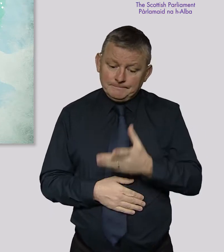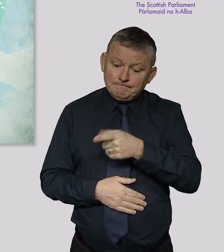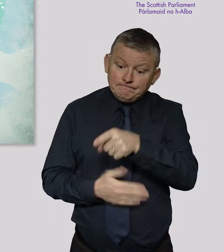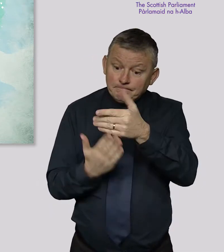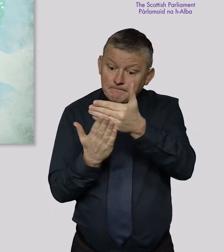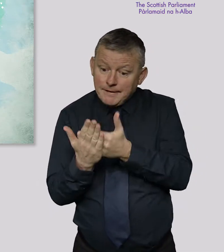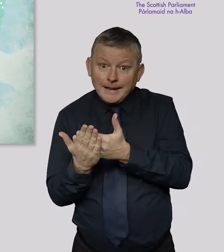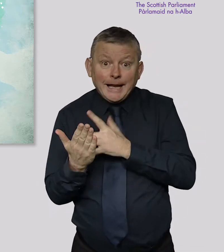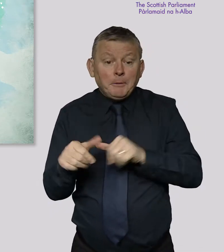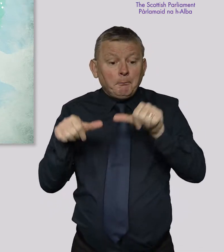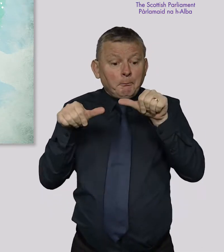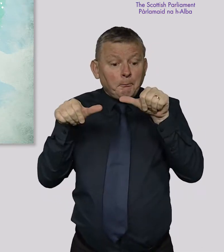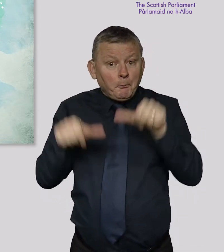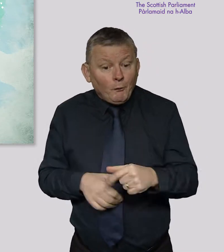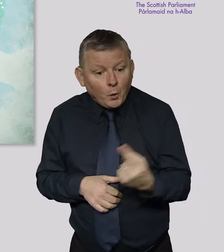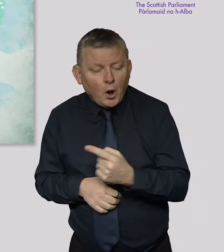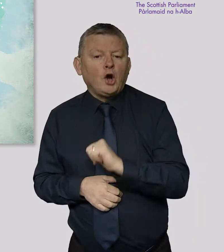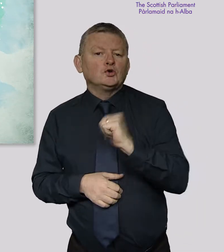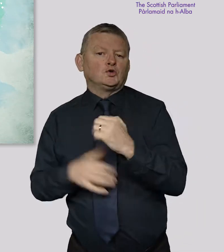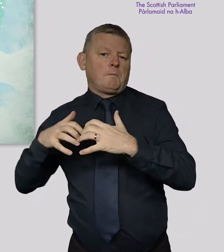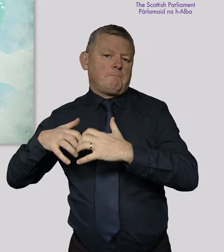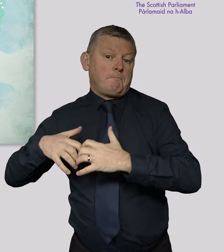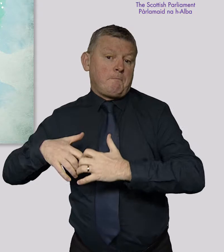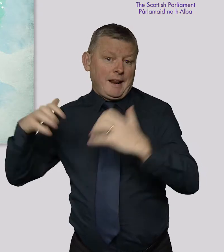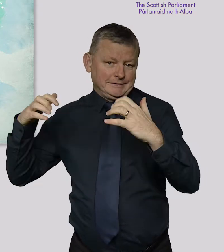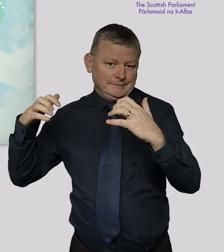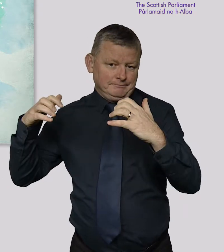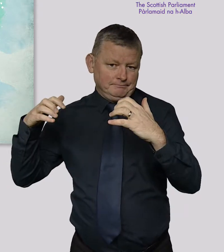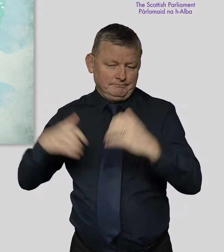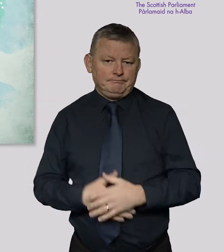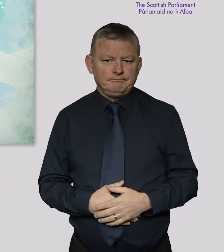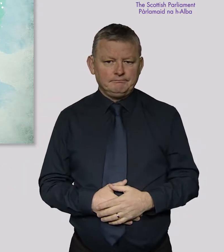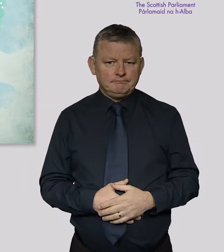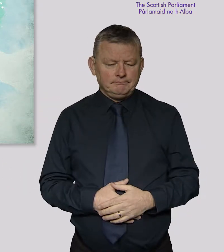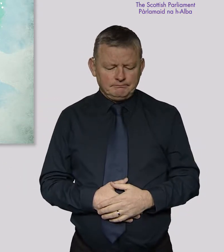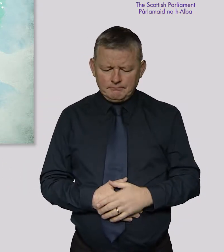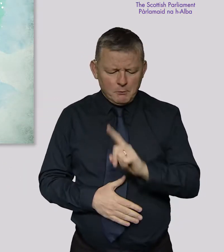This is shaped by – and needs approval from – the Scottish Parliament.